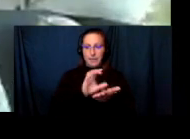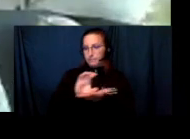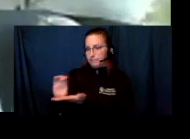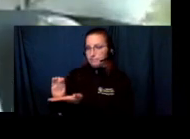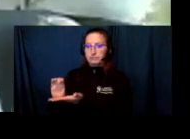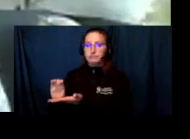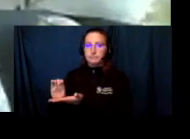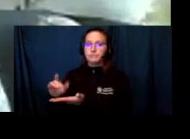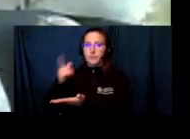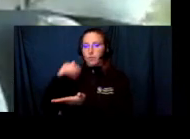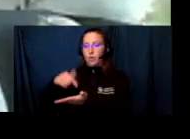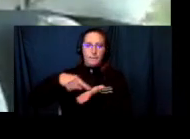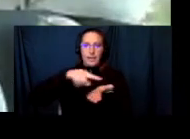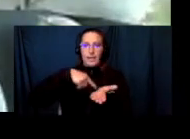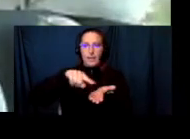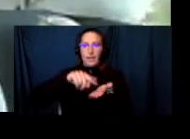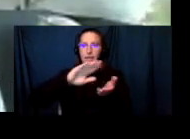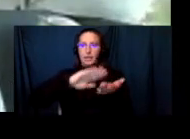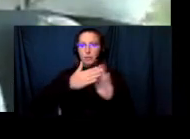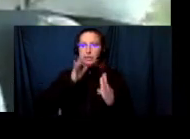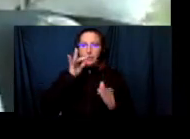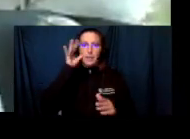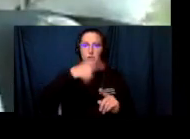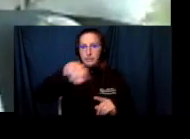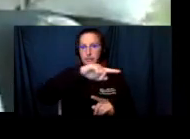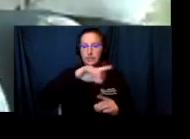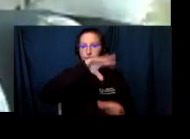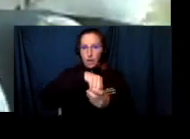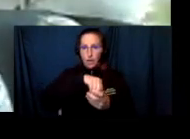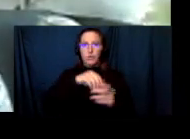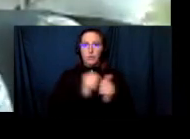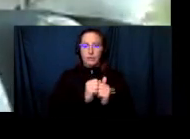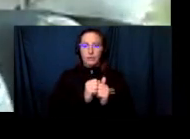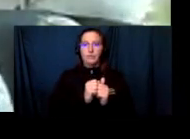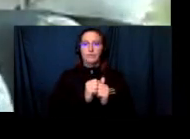community parents to take on.. sort of these grassroots initiatives